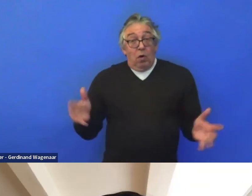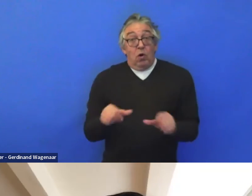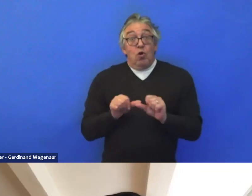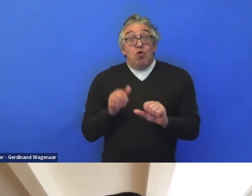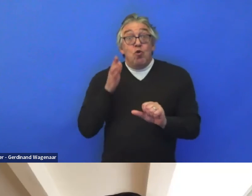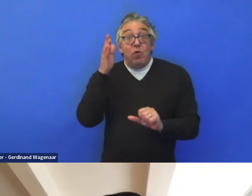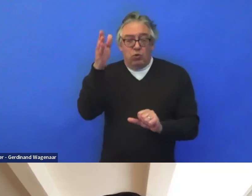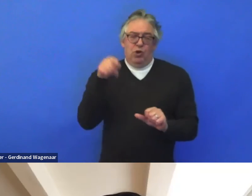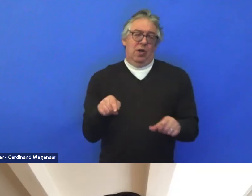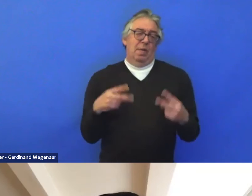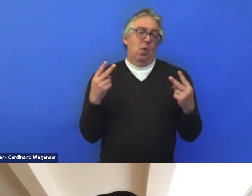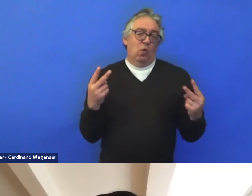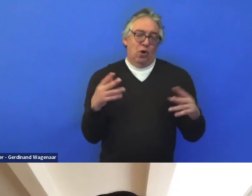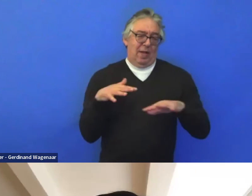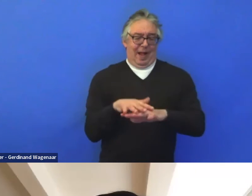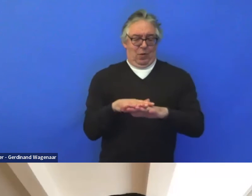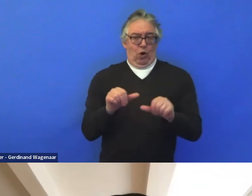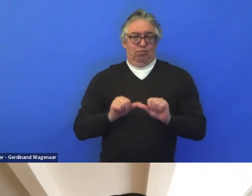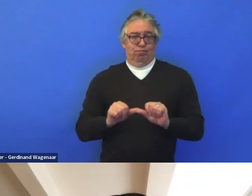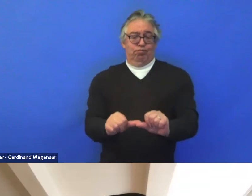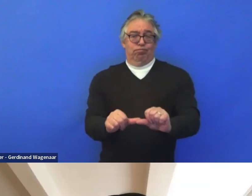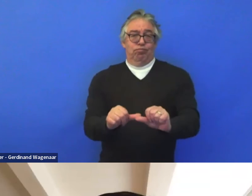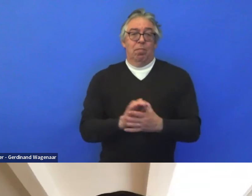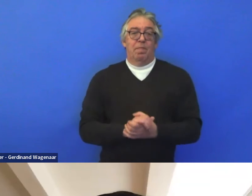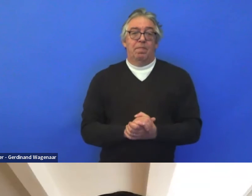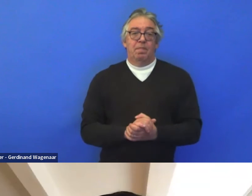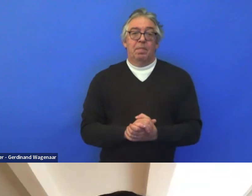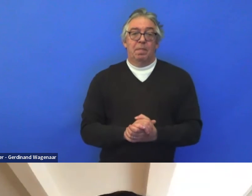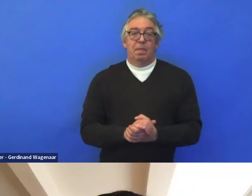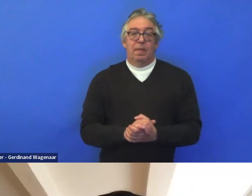and a way to sustainably stay stakeholders connected.